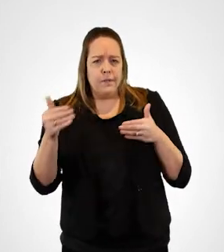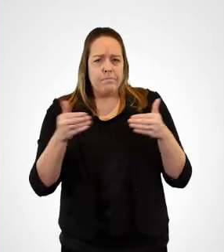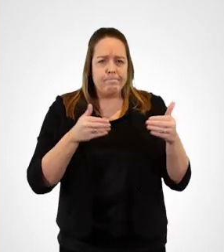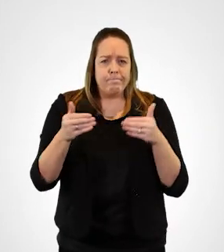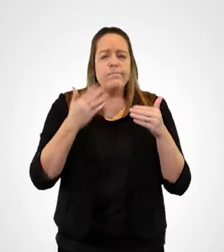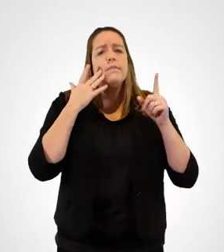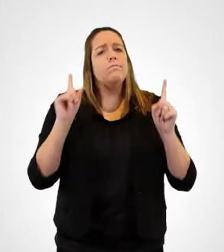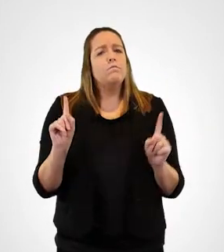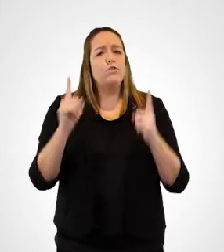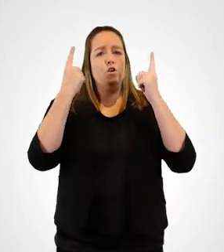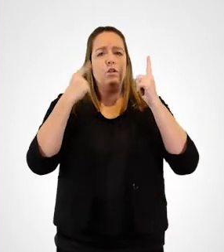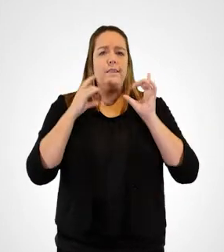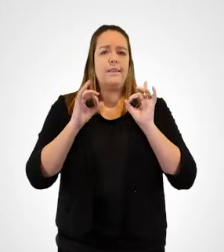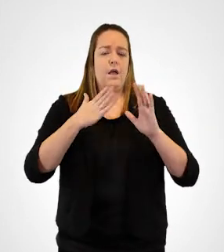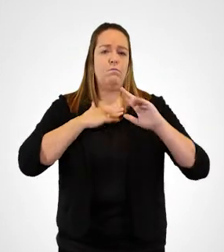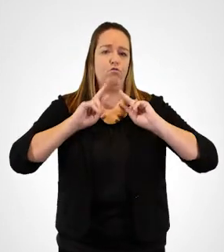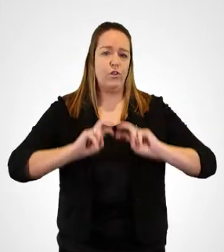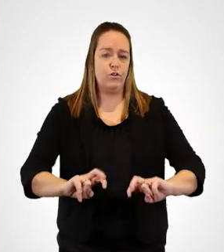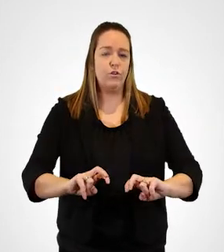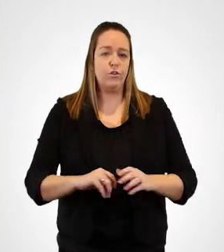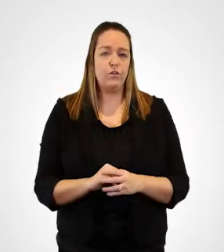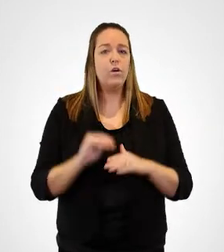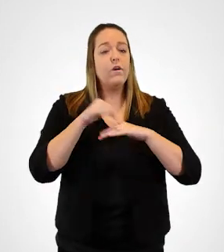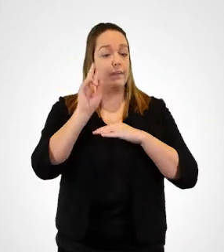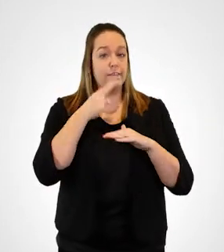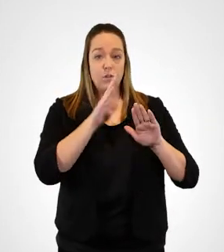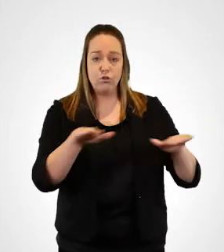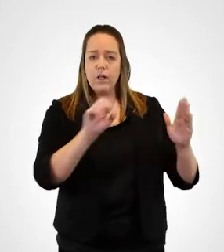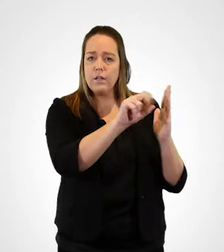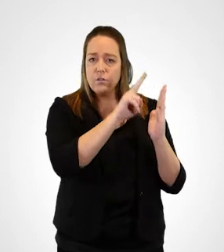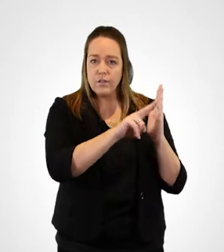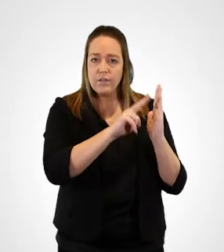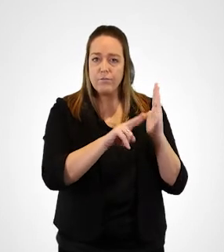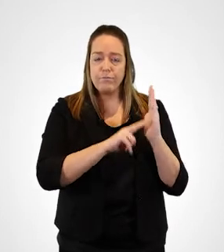when I very first started my research on how deaf children learn to read.